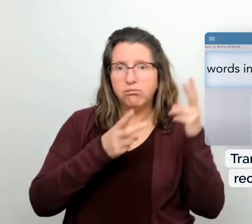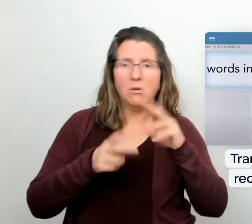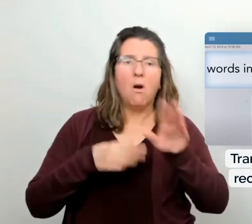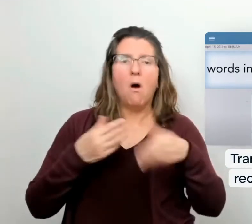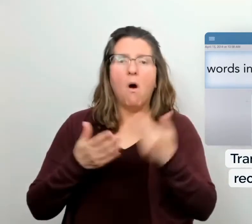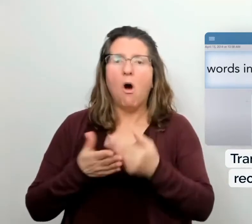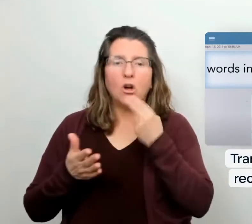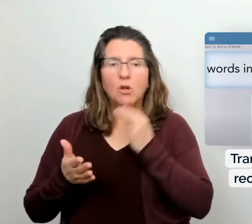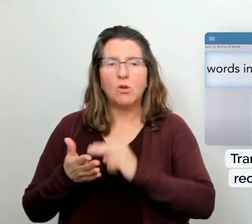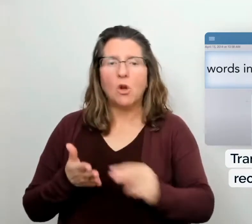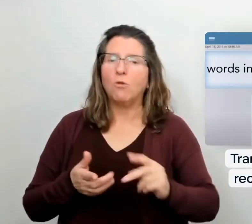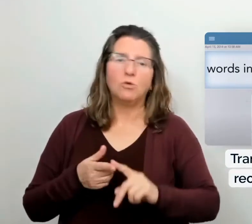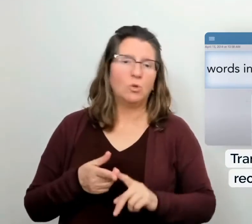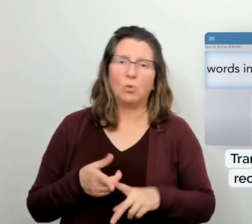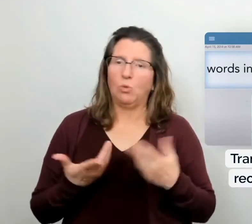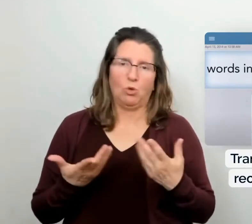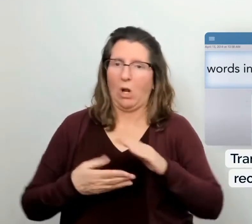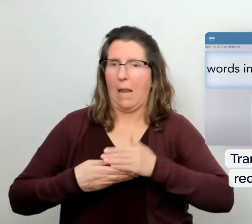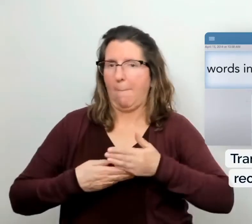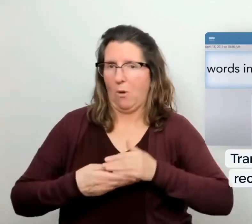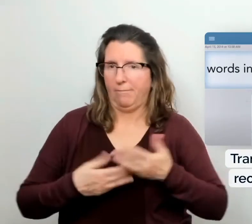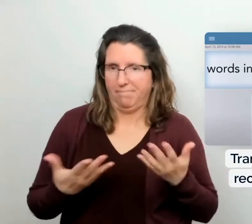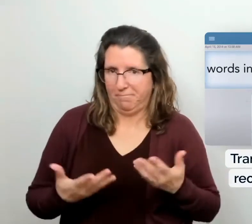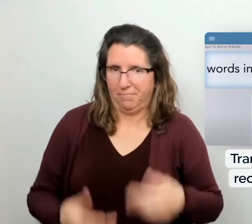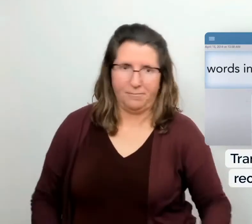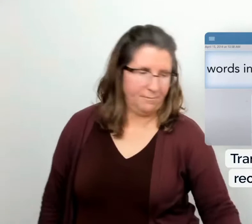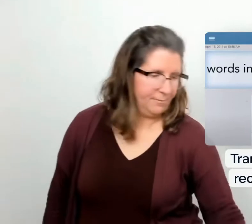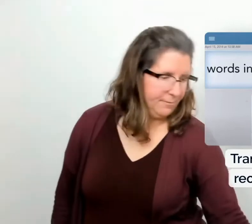It allows you to transfer all your notes and recordings to your device.